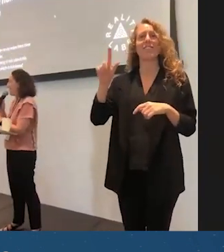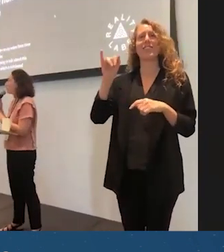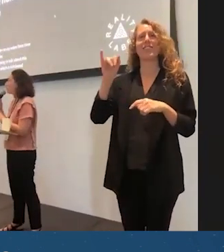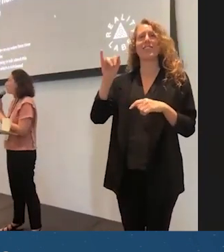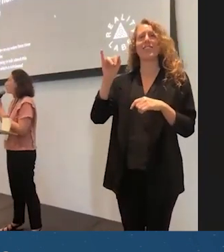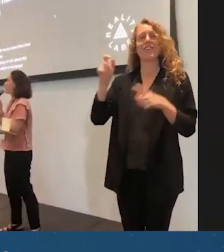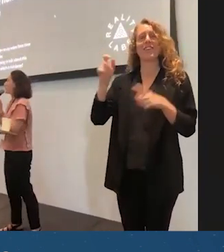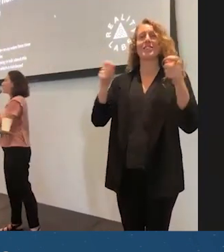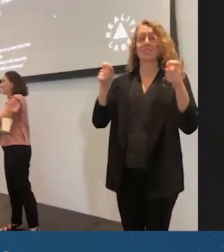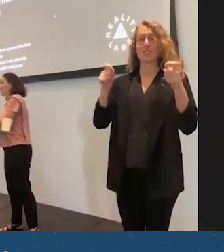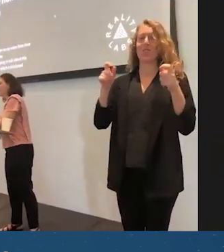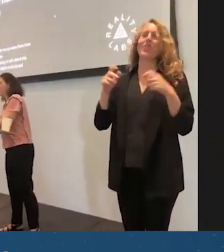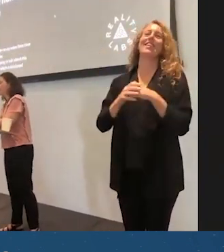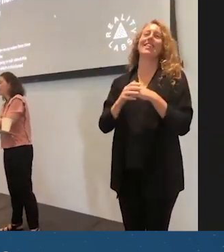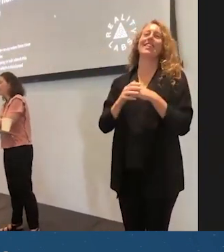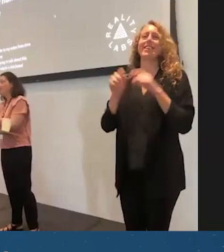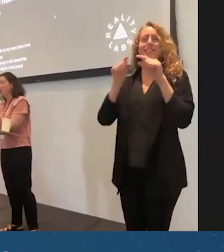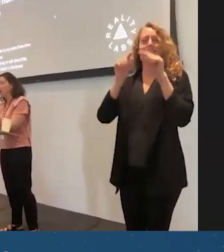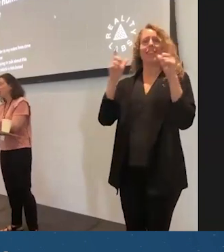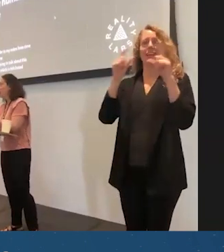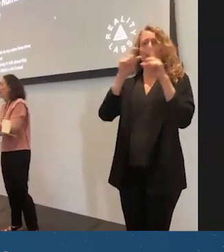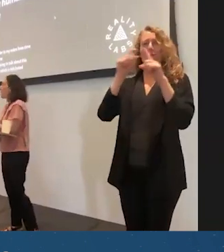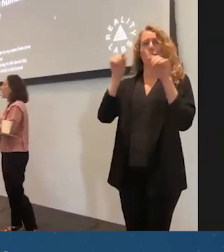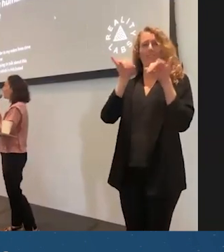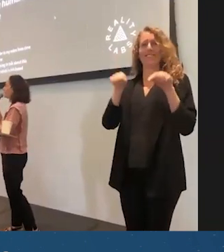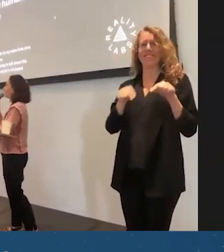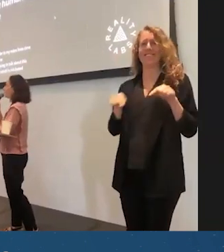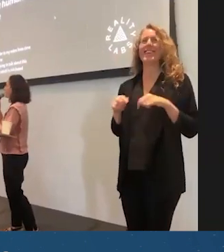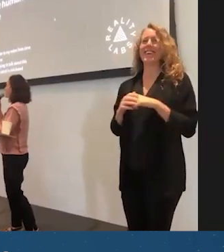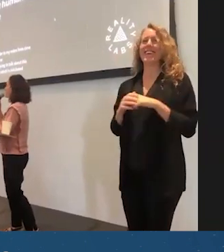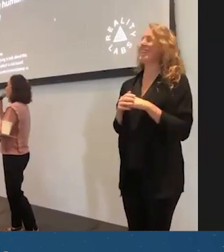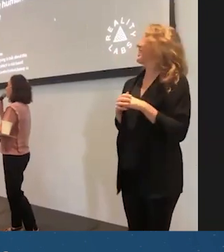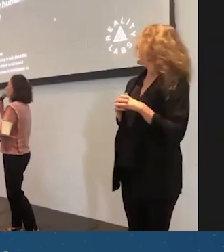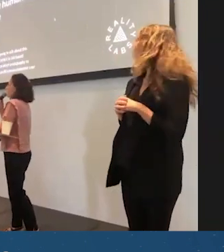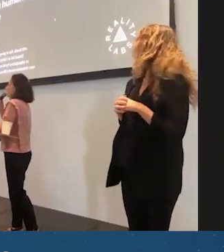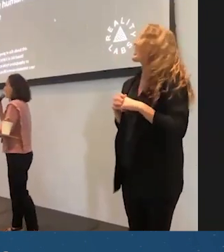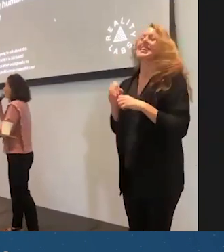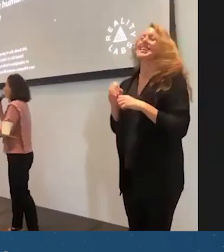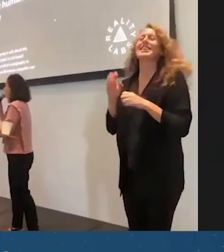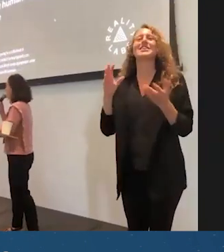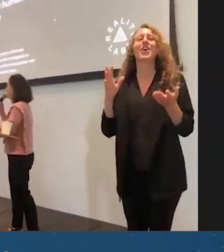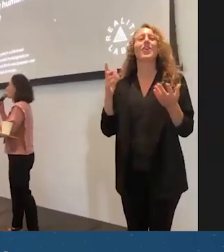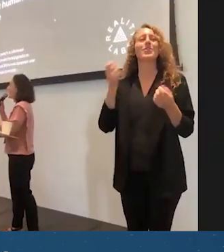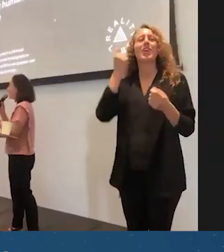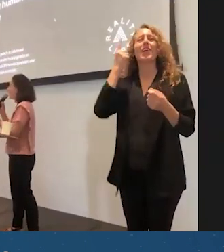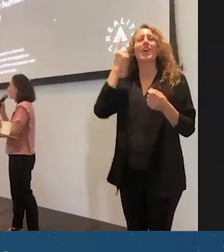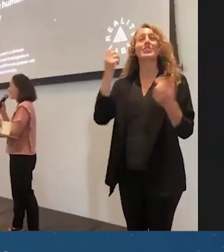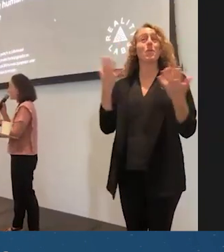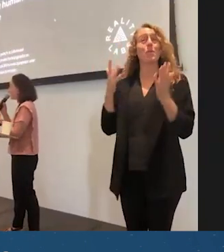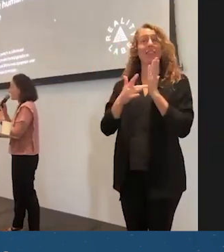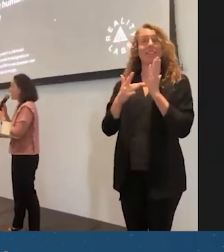And in order to get to the accessibility part, I want to make sure that you understand what the technology is and how it works.